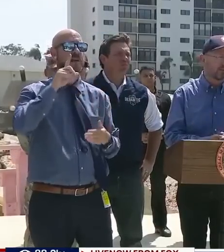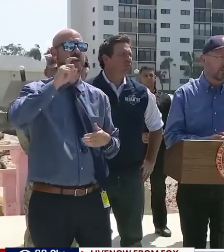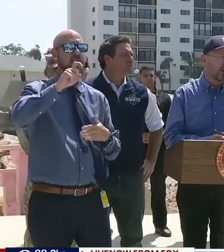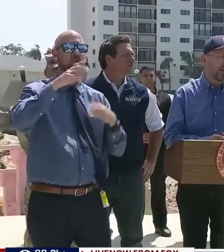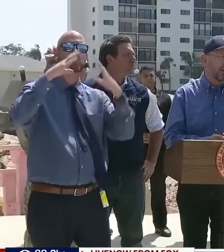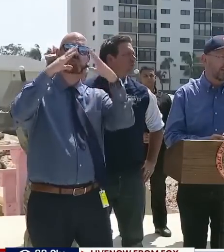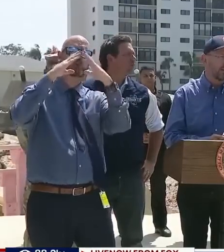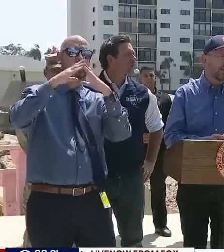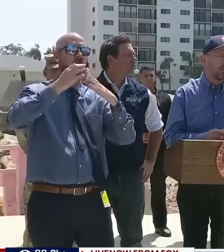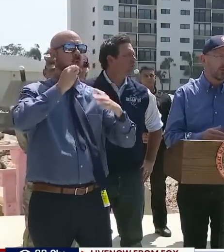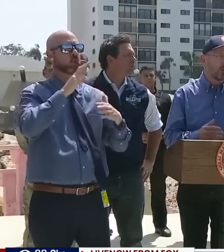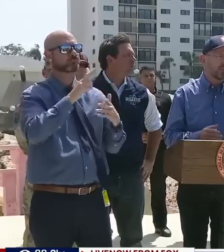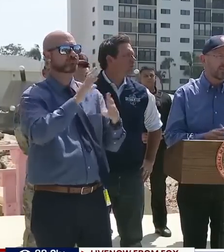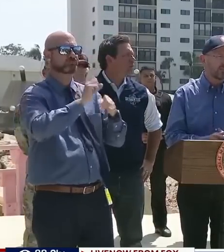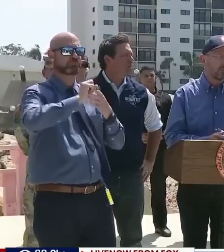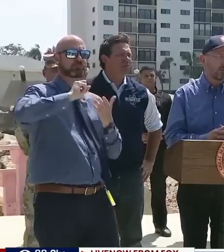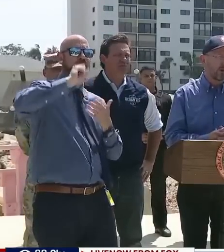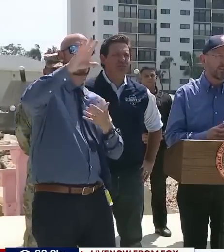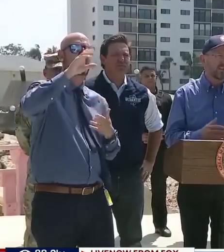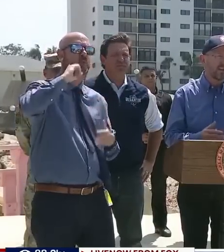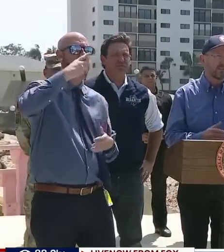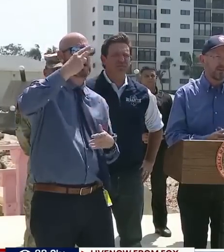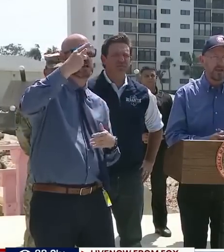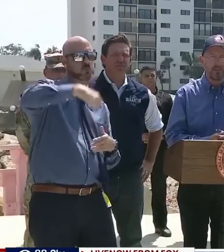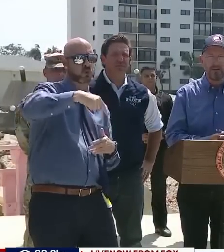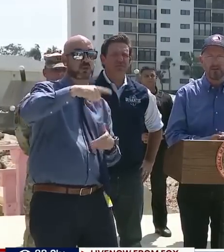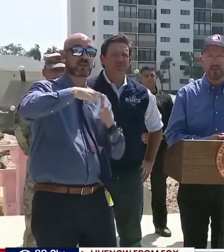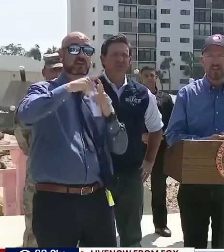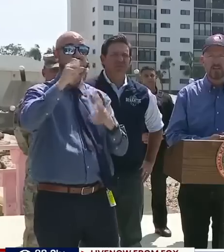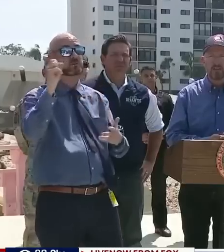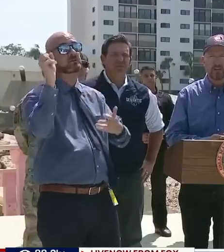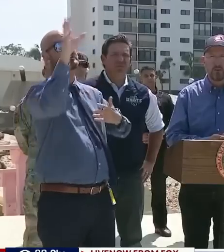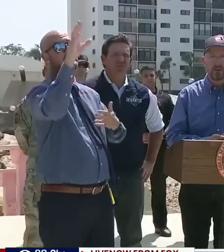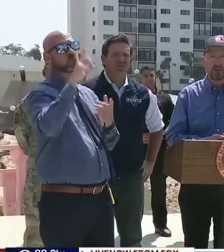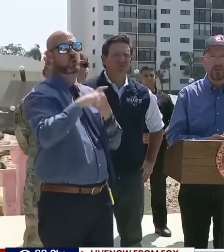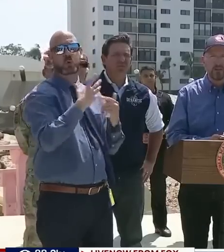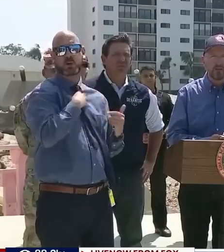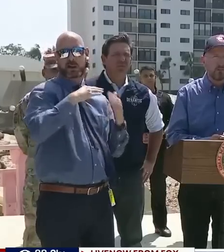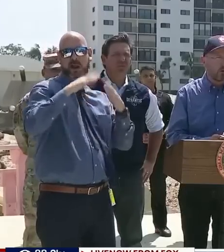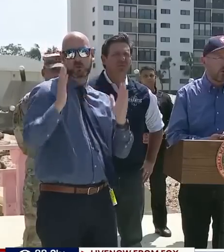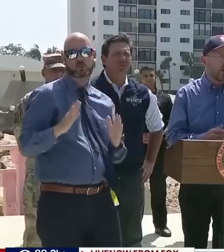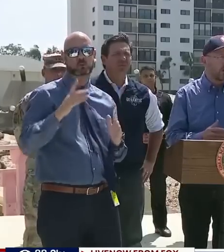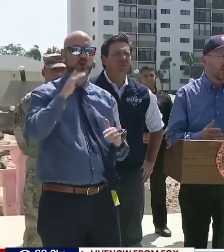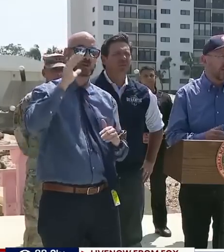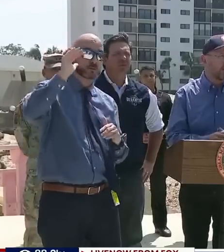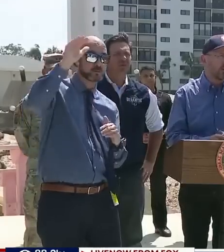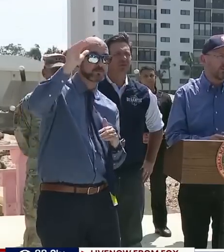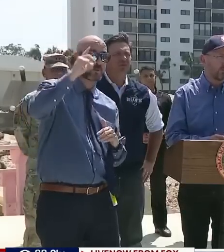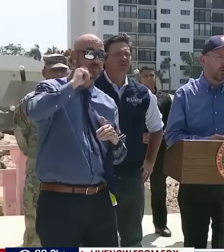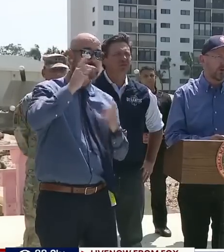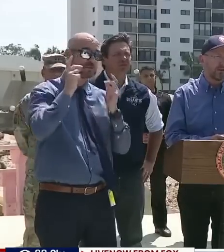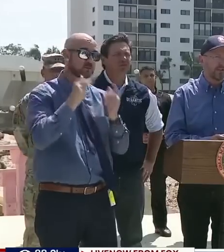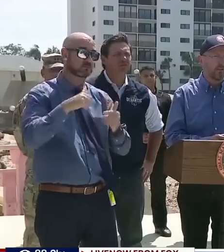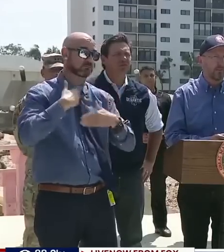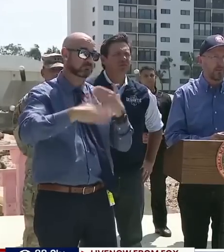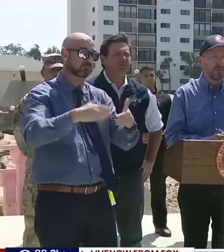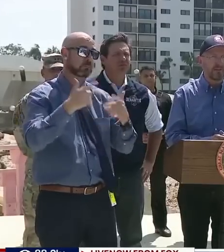Like we're doing right now. We will put that up in a request. through FEMA Region, 4 to headquarters and ultimately to the White